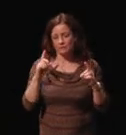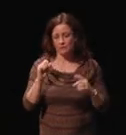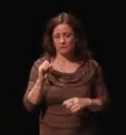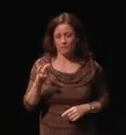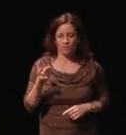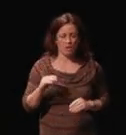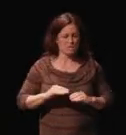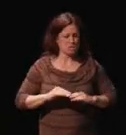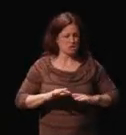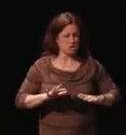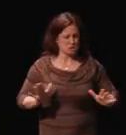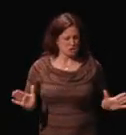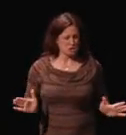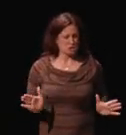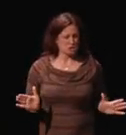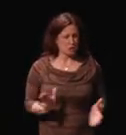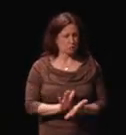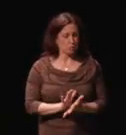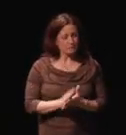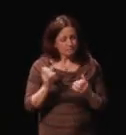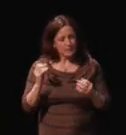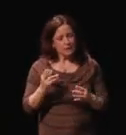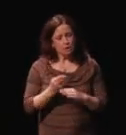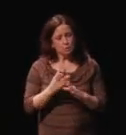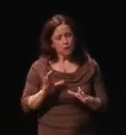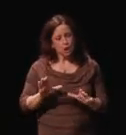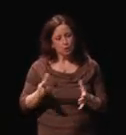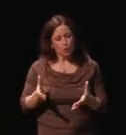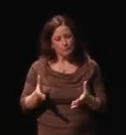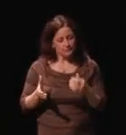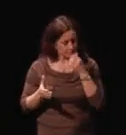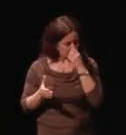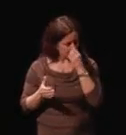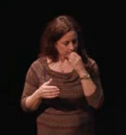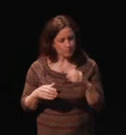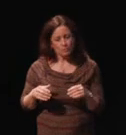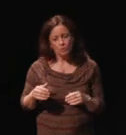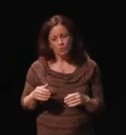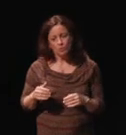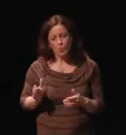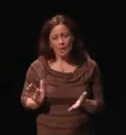a lot of quite a few user groups, that would push and share information,